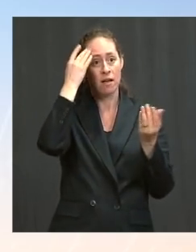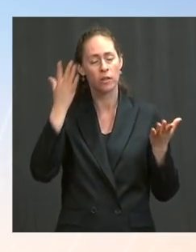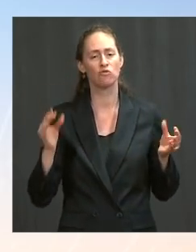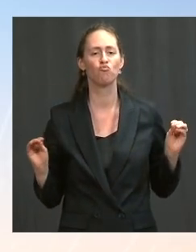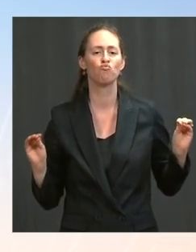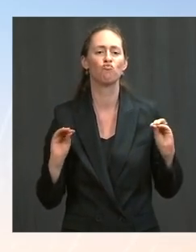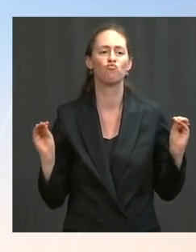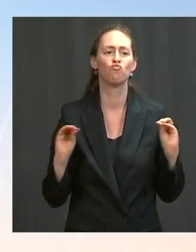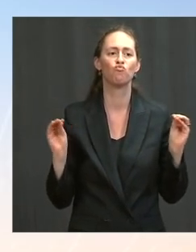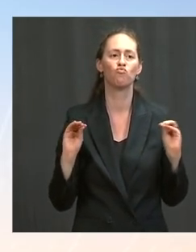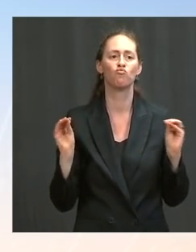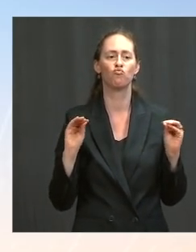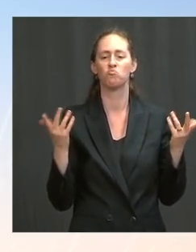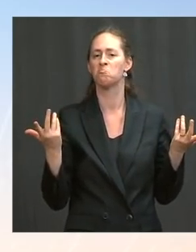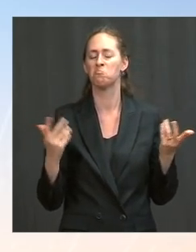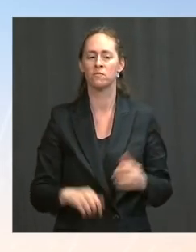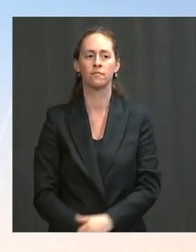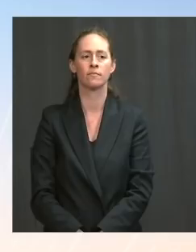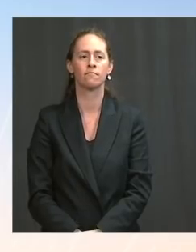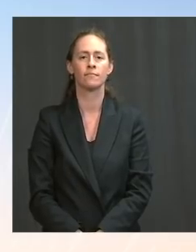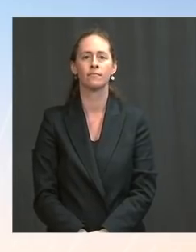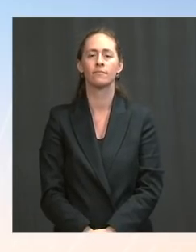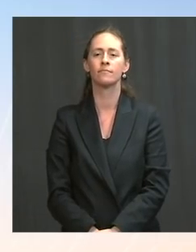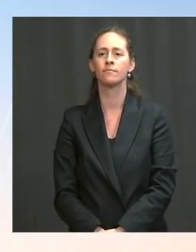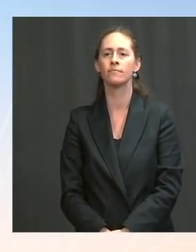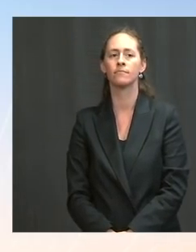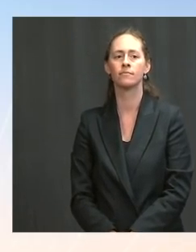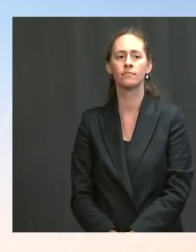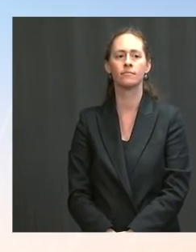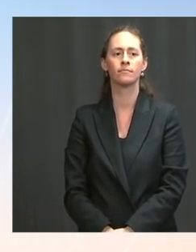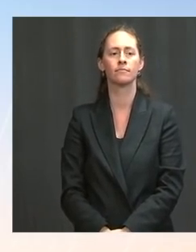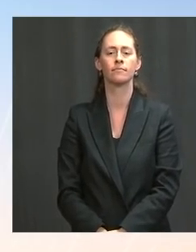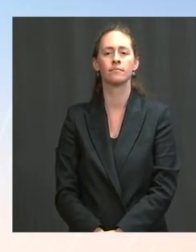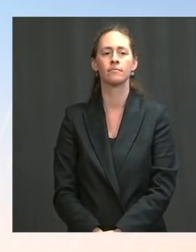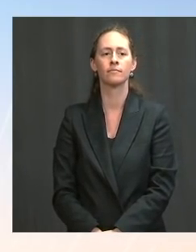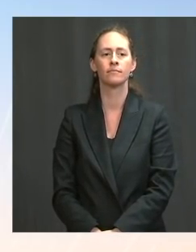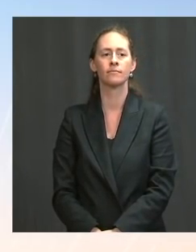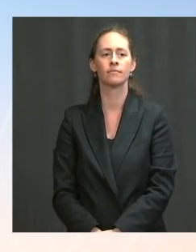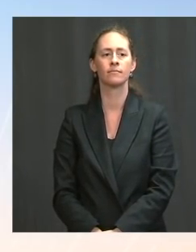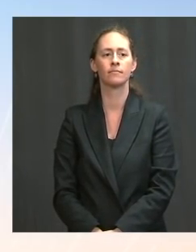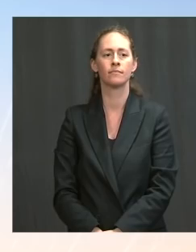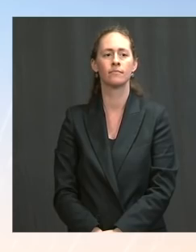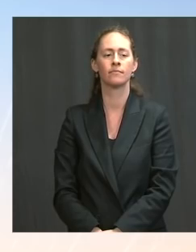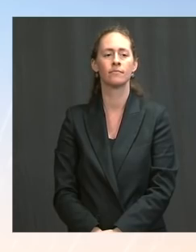though, Jen? Ms. Psaki: Go ahead, Kelly. I'll come to you in a second. Go ahead. The Press: In terms of the timing of those airstrikes,